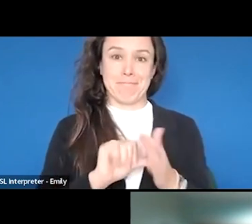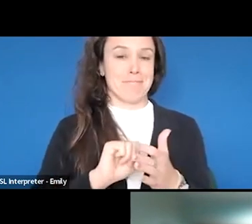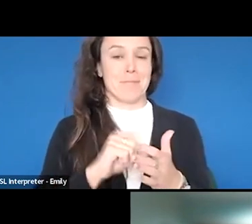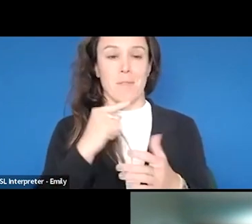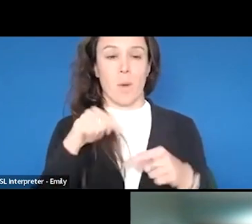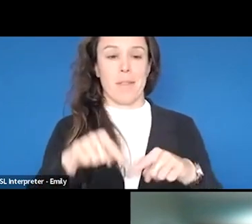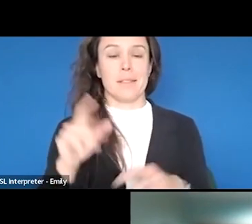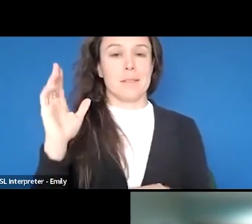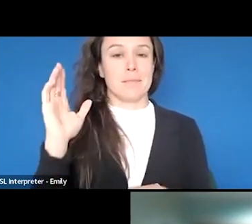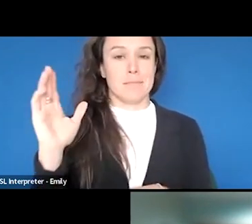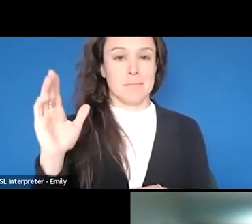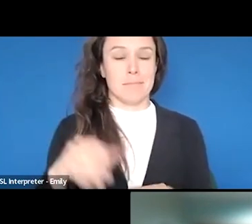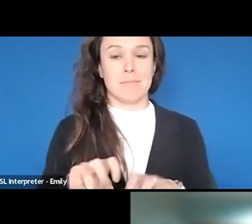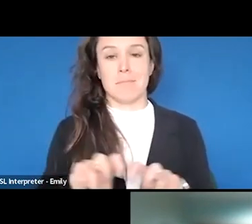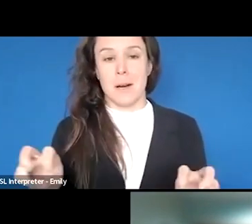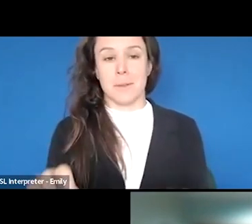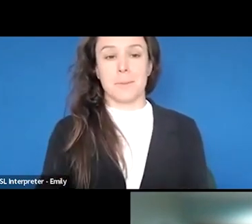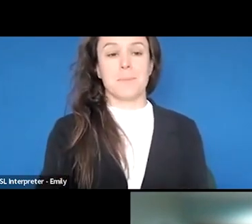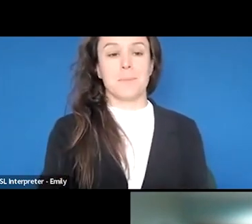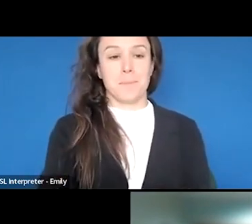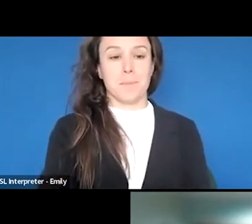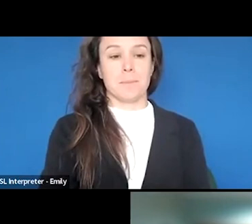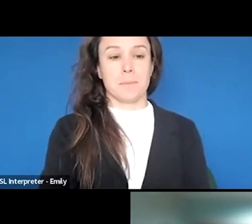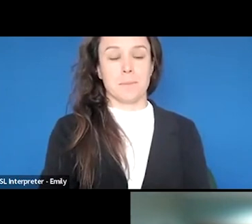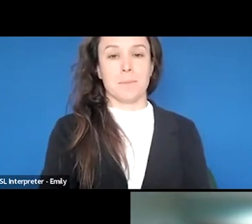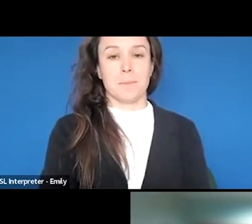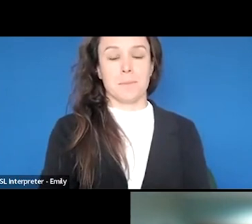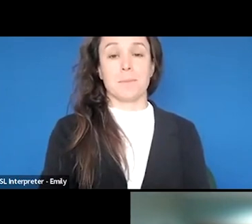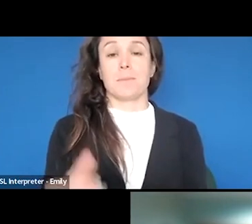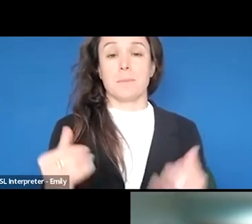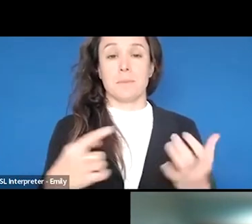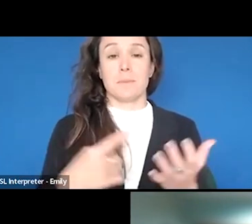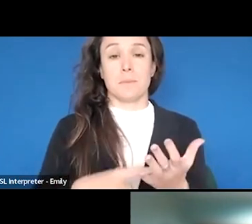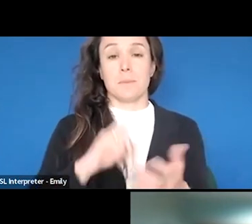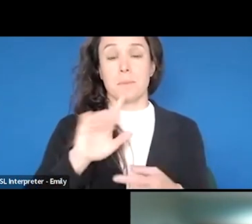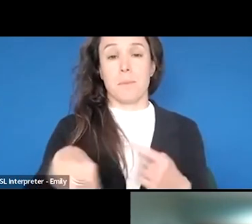particular panel discussion on Artificial Intelligence and Intelligent User Agents.